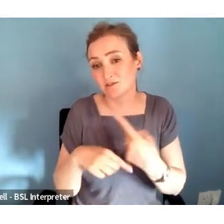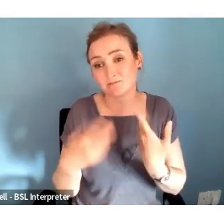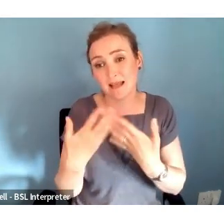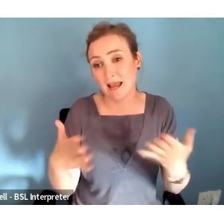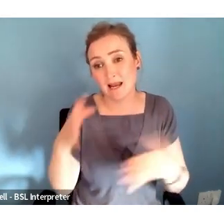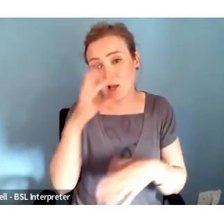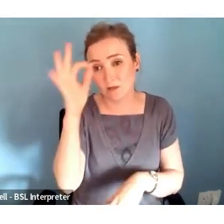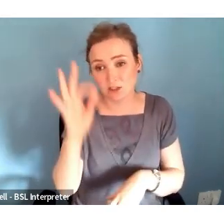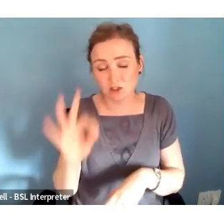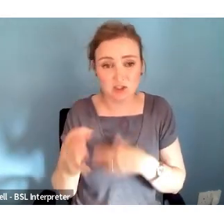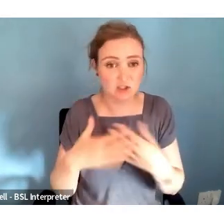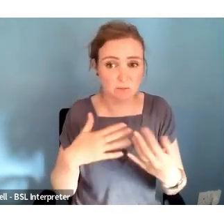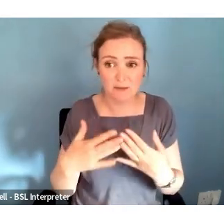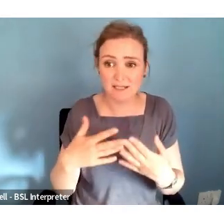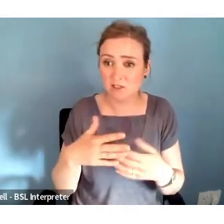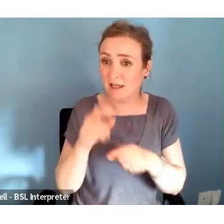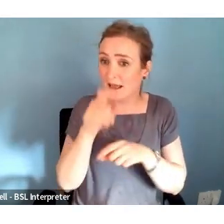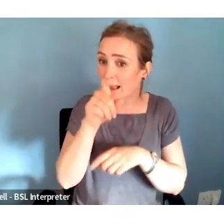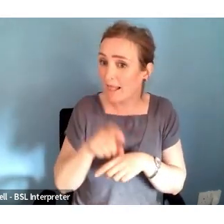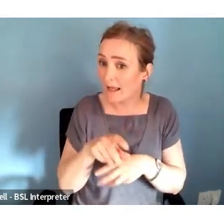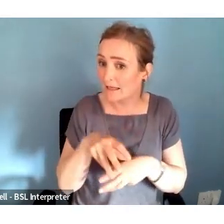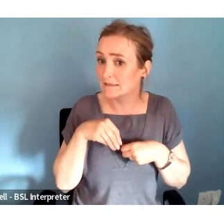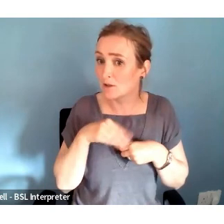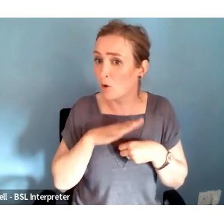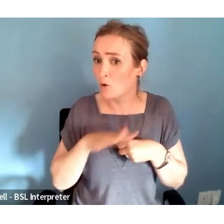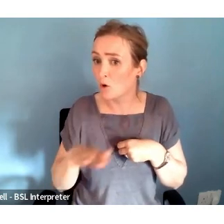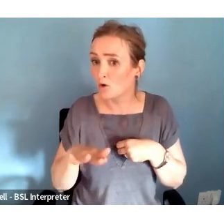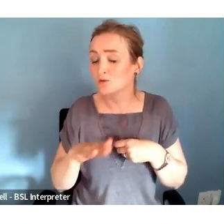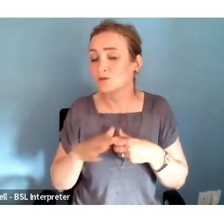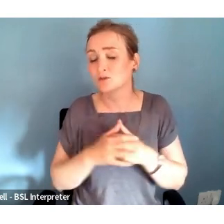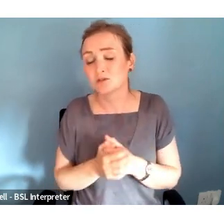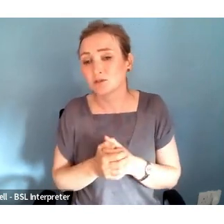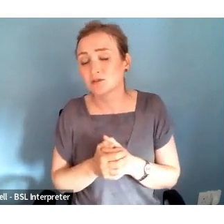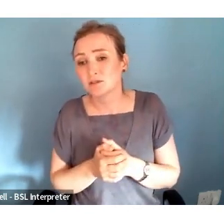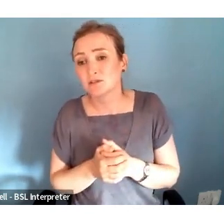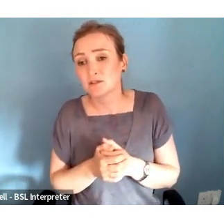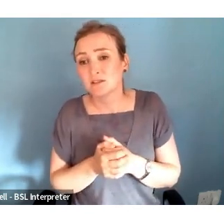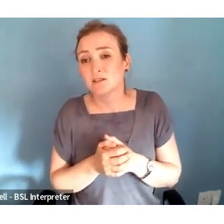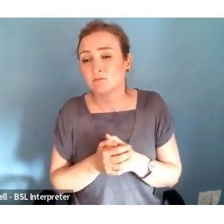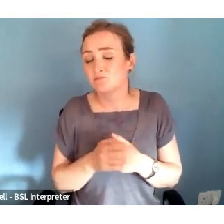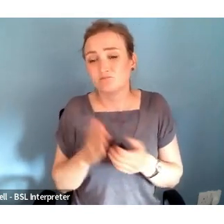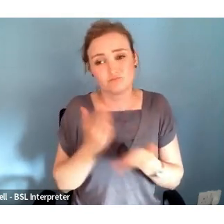a client of ours we don't do a hard-sell it is not the way we work. We are happy to help. As a